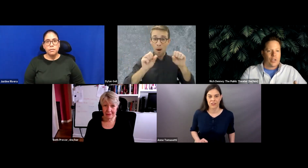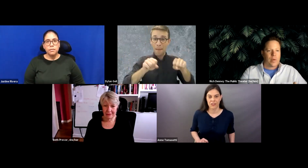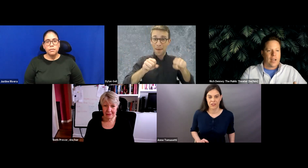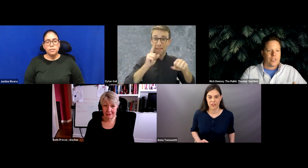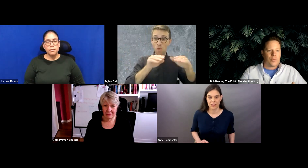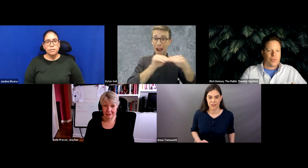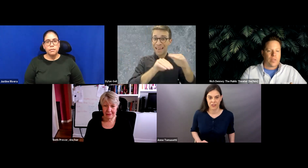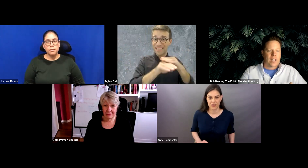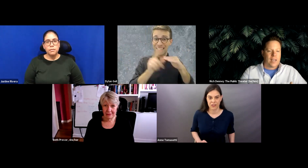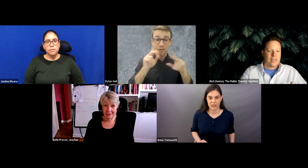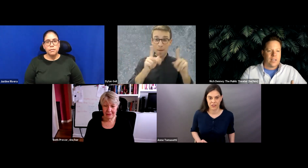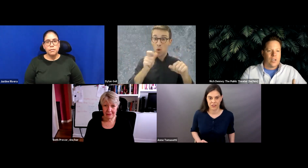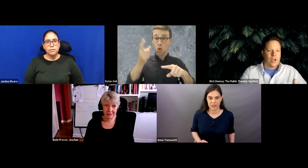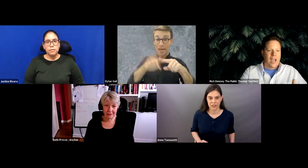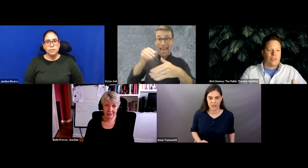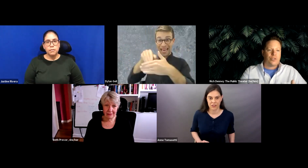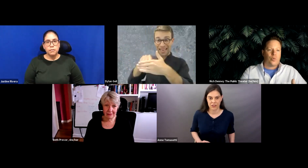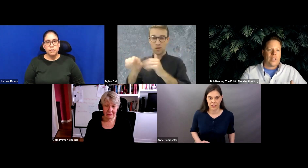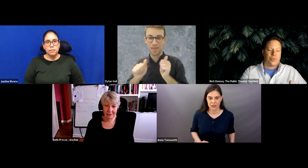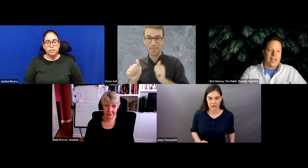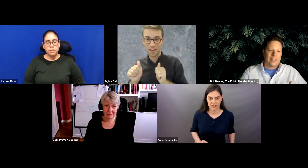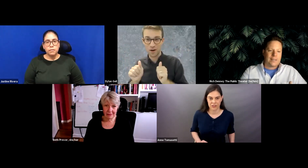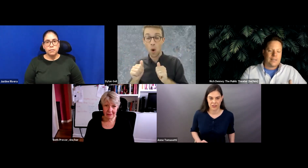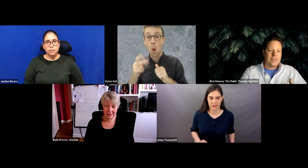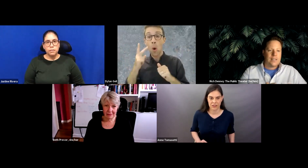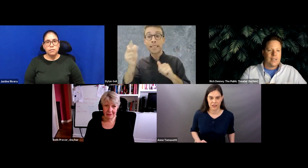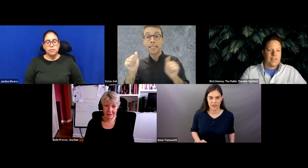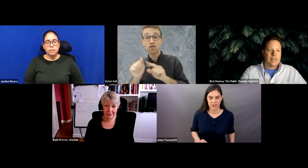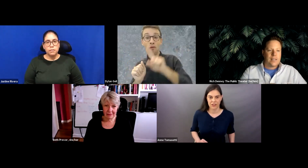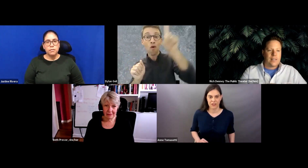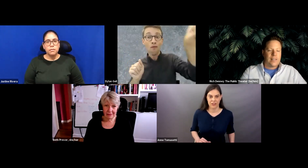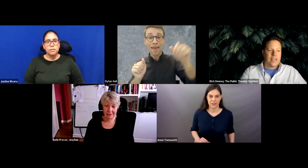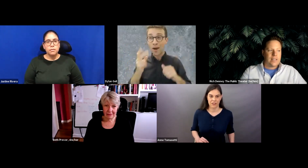in your mind as you move through that as how do we bring the